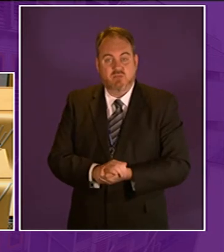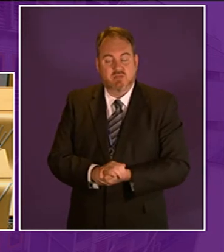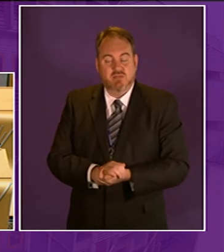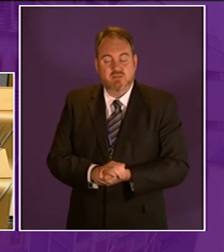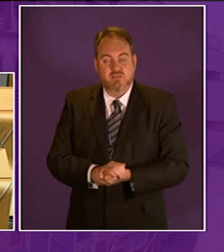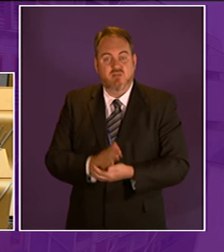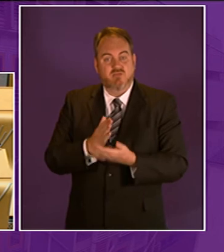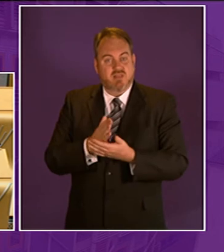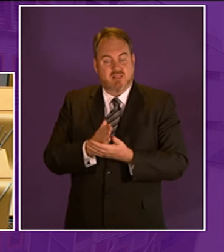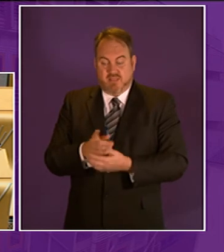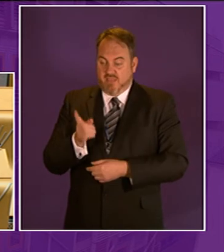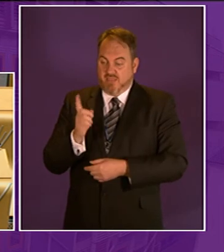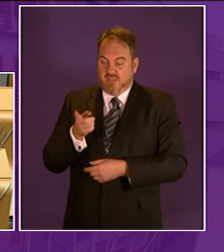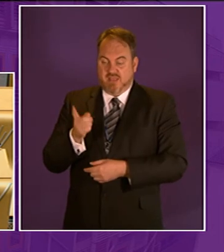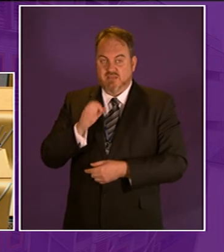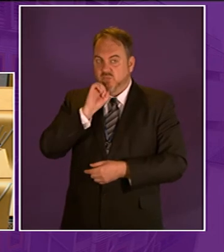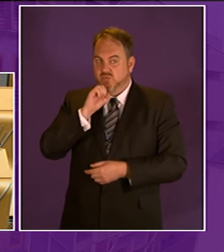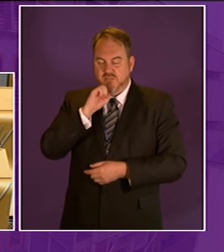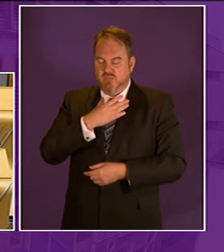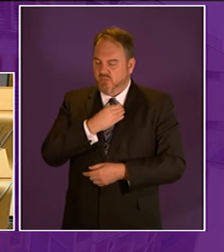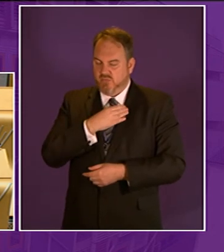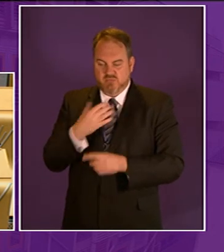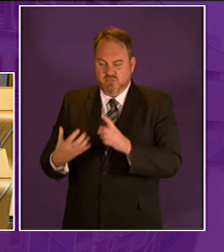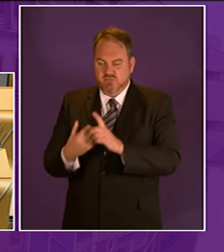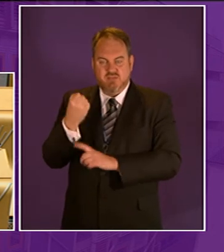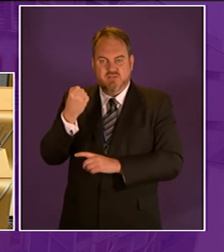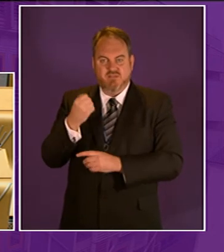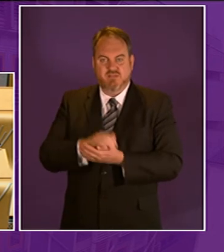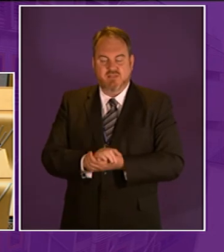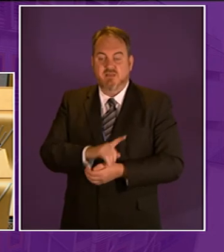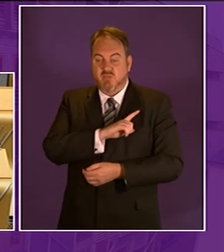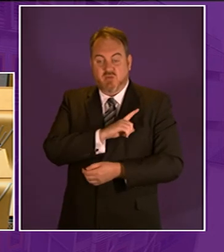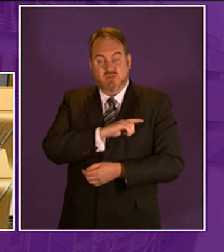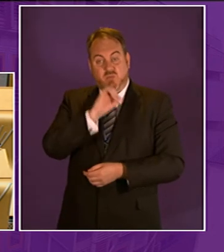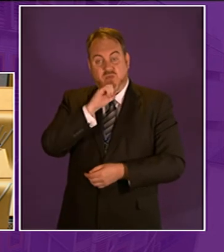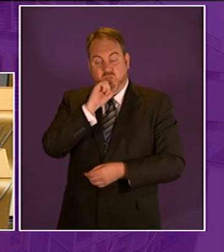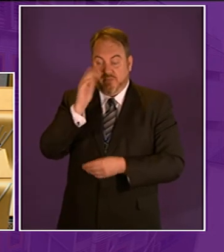That would be an undesirable move and would set back the national bargaining process,